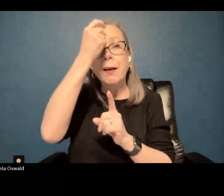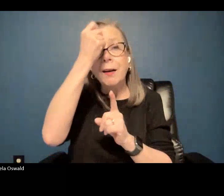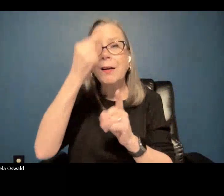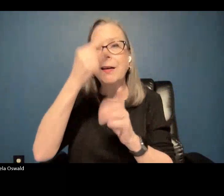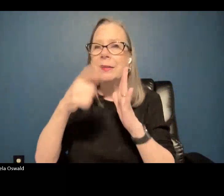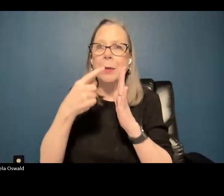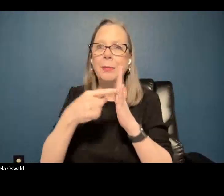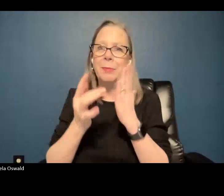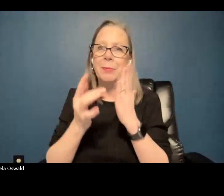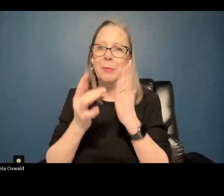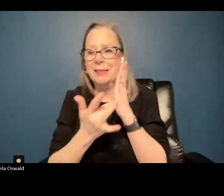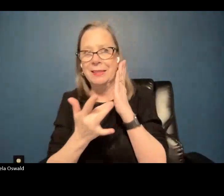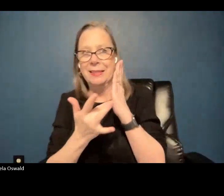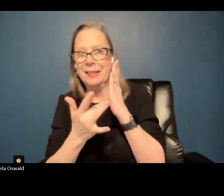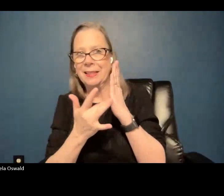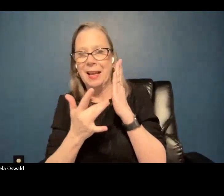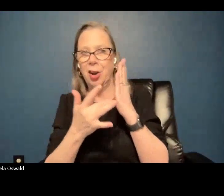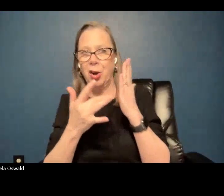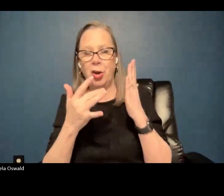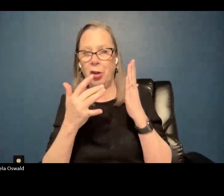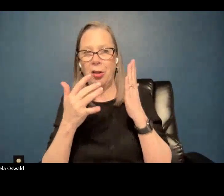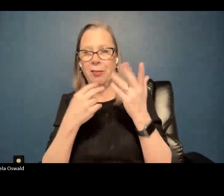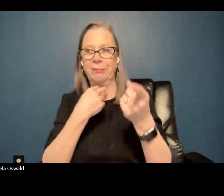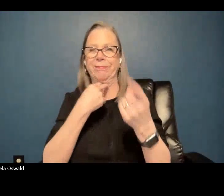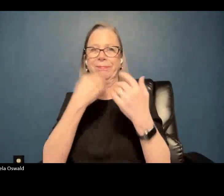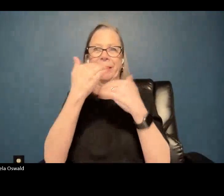I wanna make sure that I highlight that because as Jen mentioned,